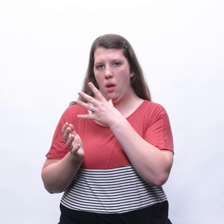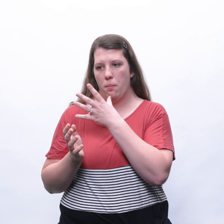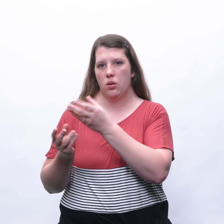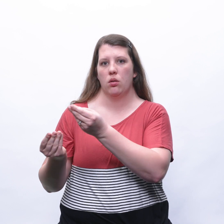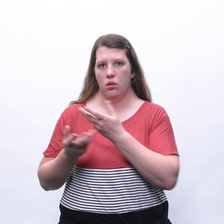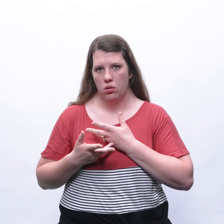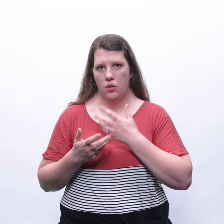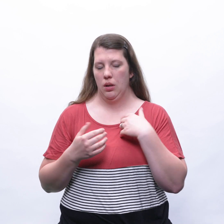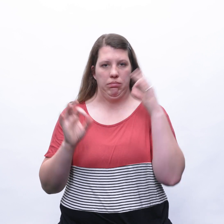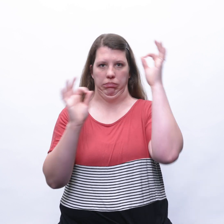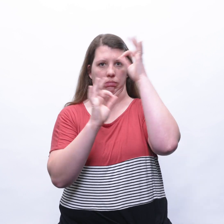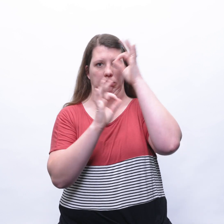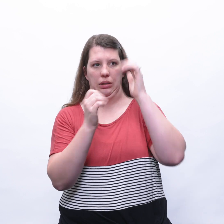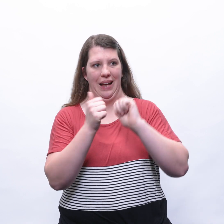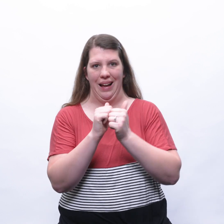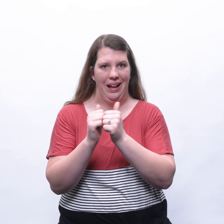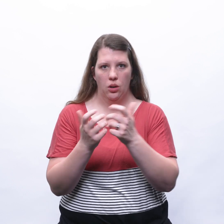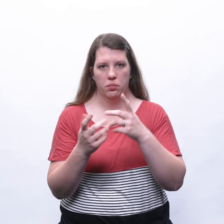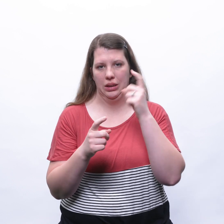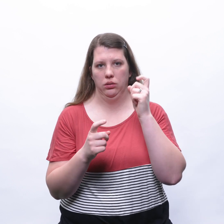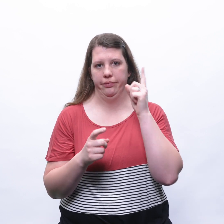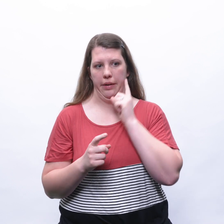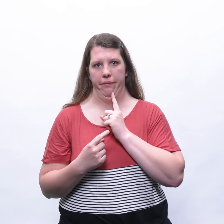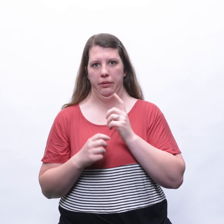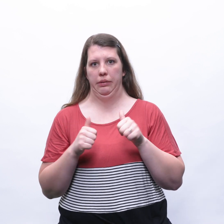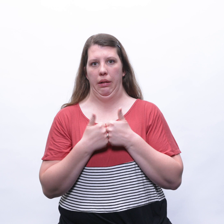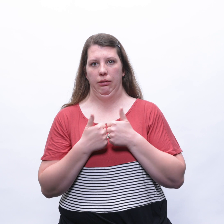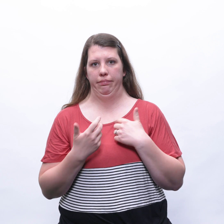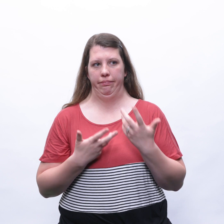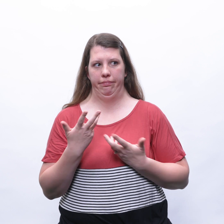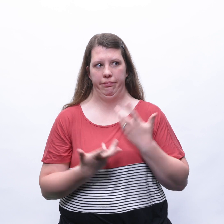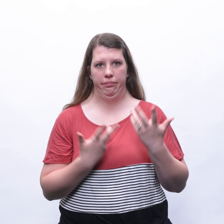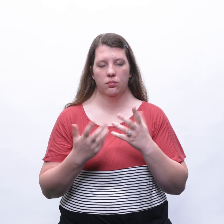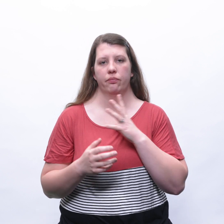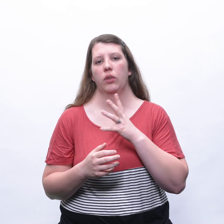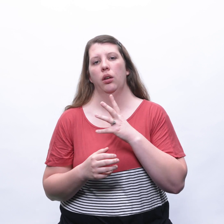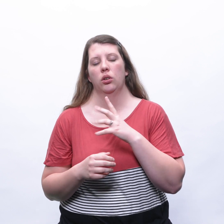I got the information about it through my mom. Otherwise I wouldn't have ever known because I am deaf,